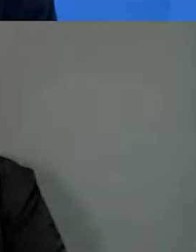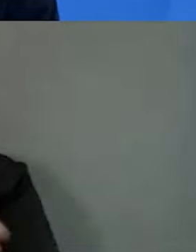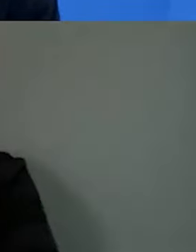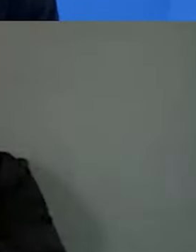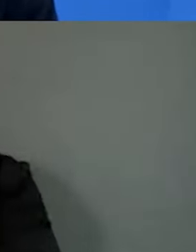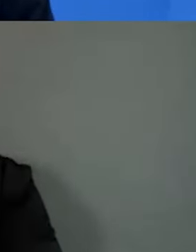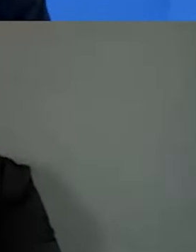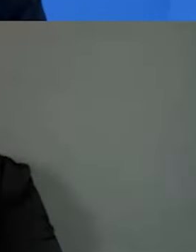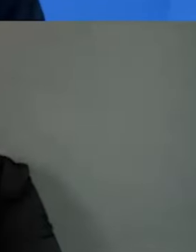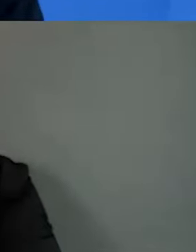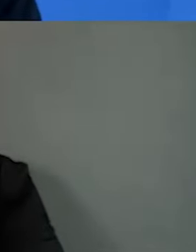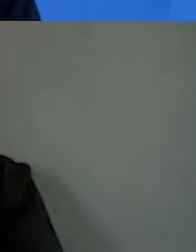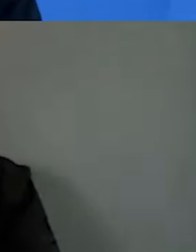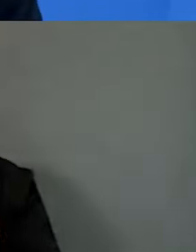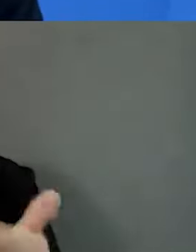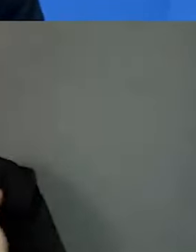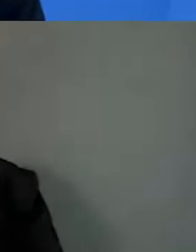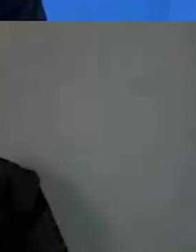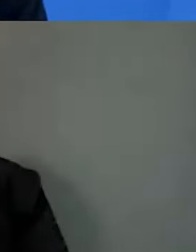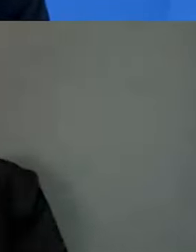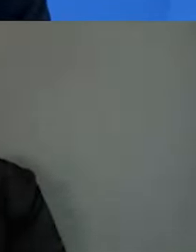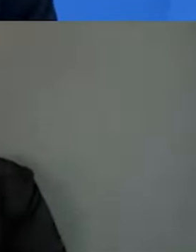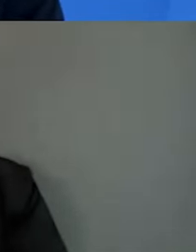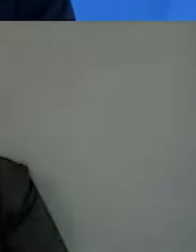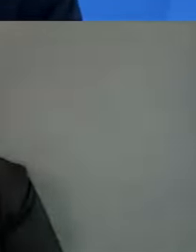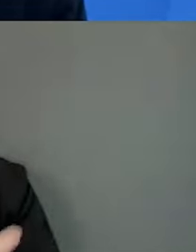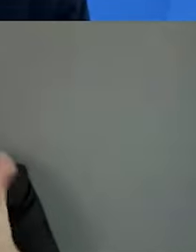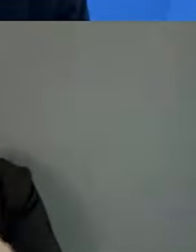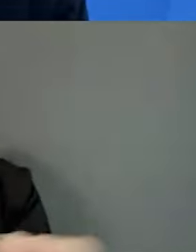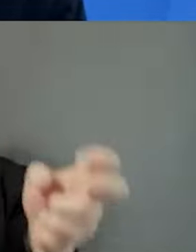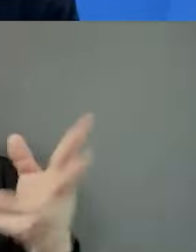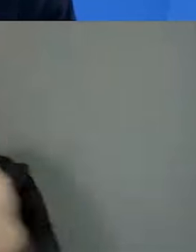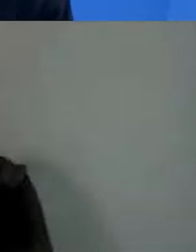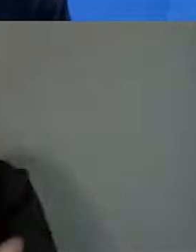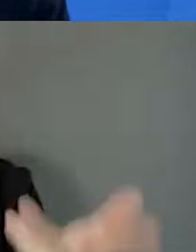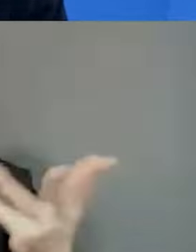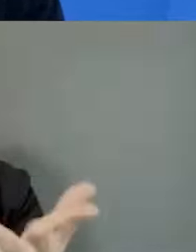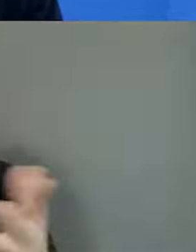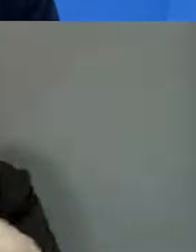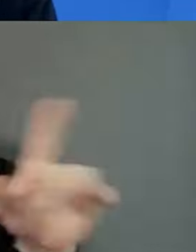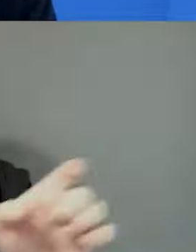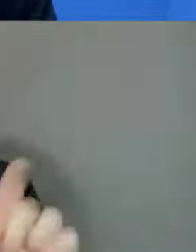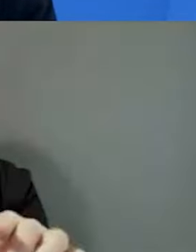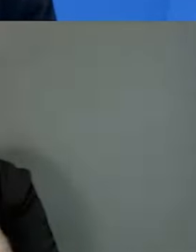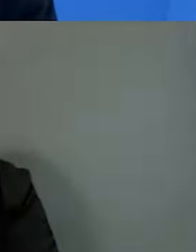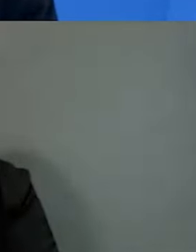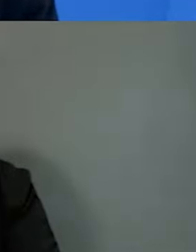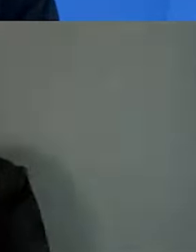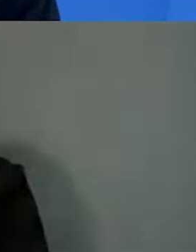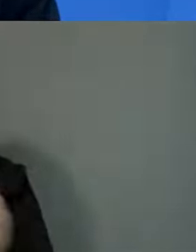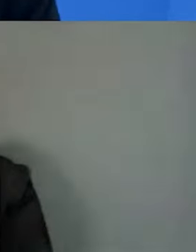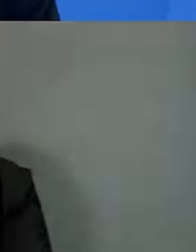One of the ones that I wanted to pose is that if a senior key person had previously